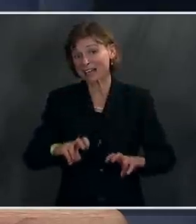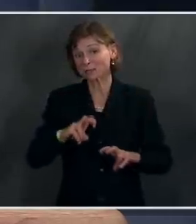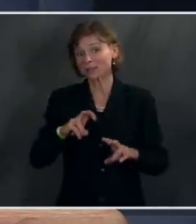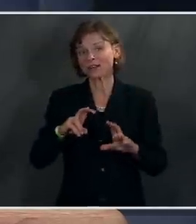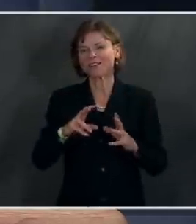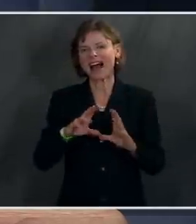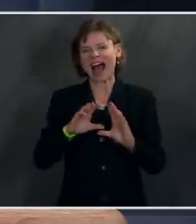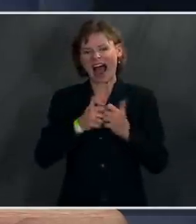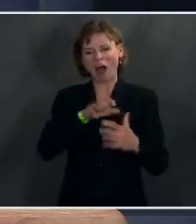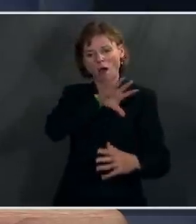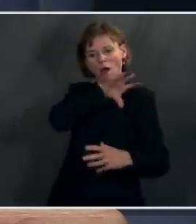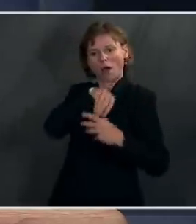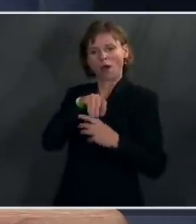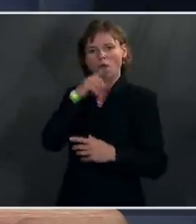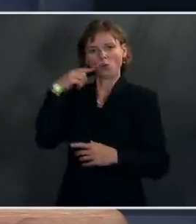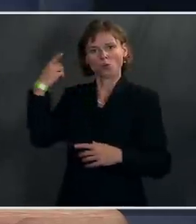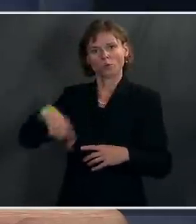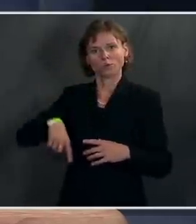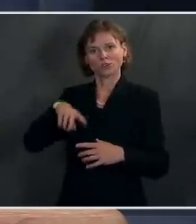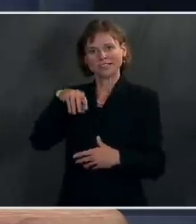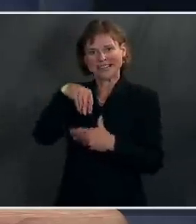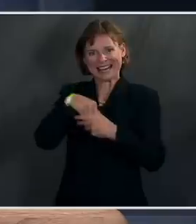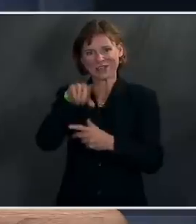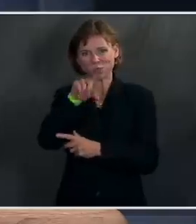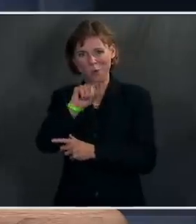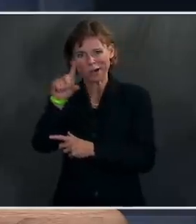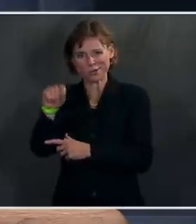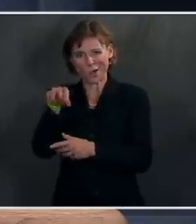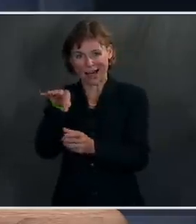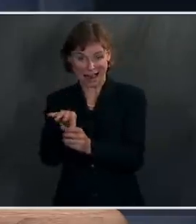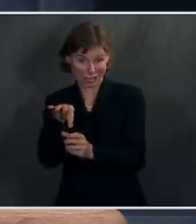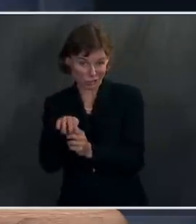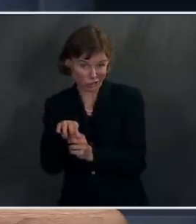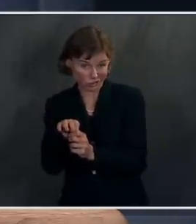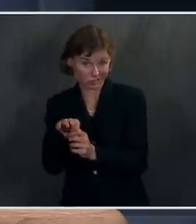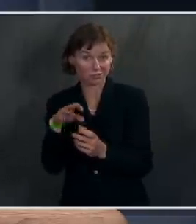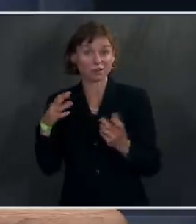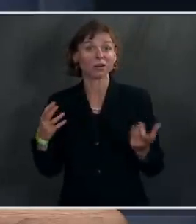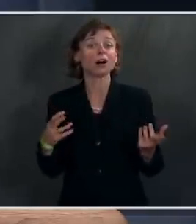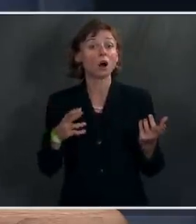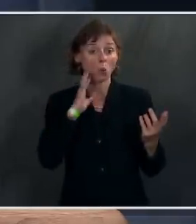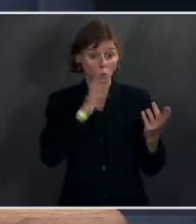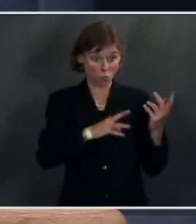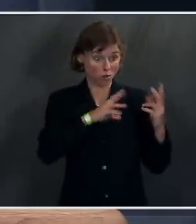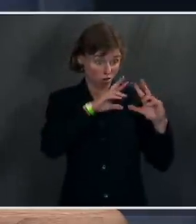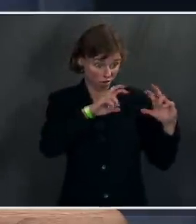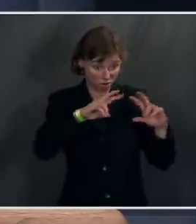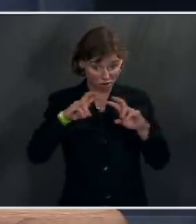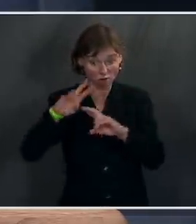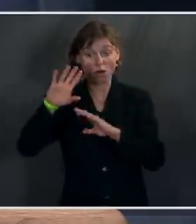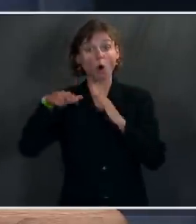That's an ongoing review by the national security team when they conclude that that will launch, you know, of whatever policy process